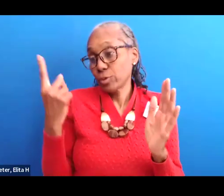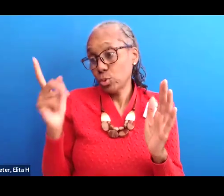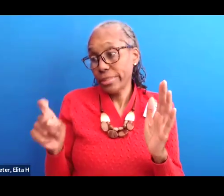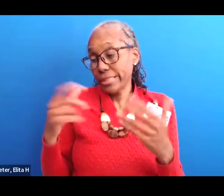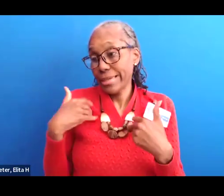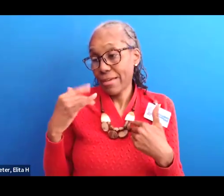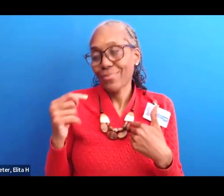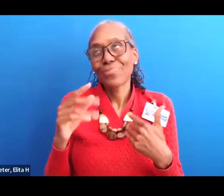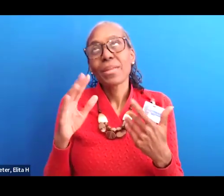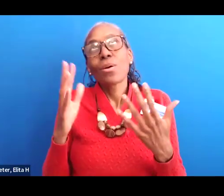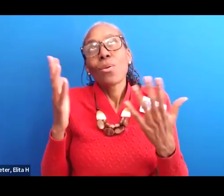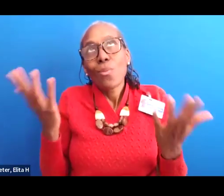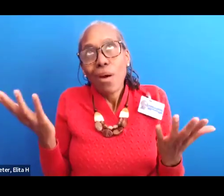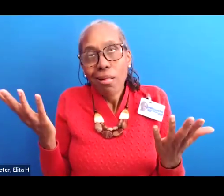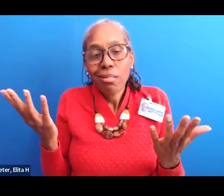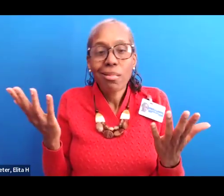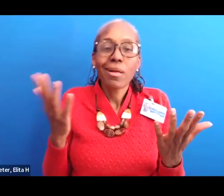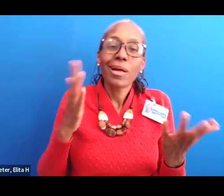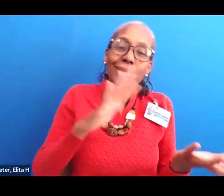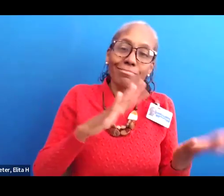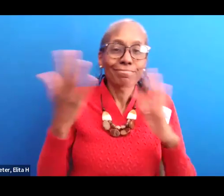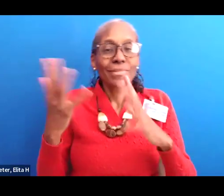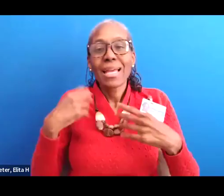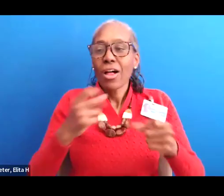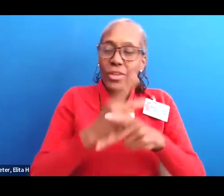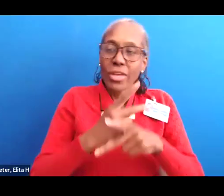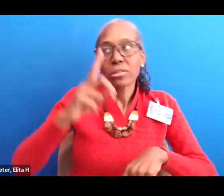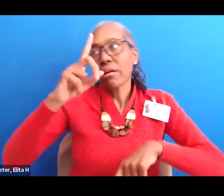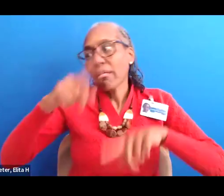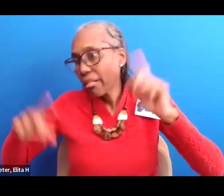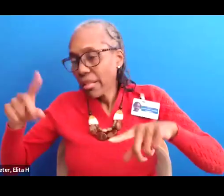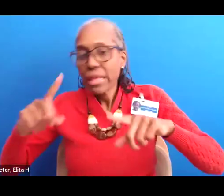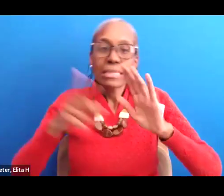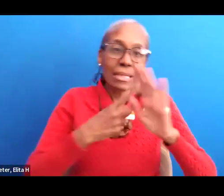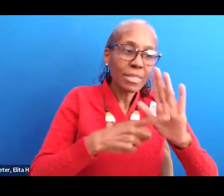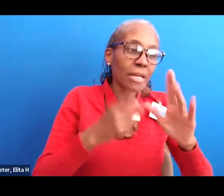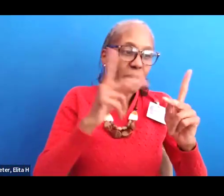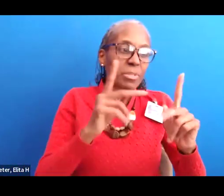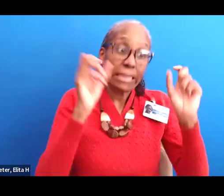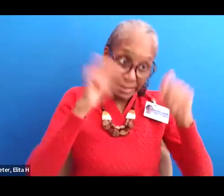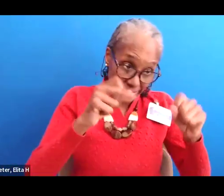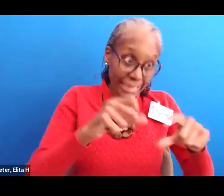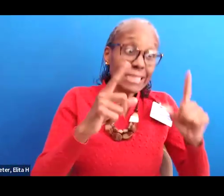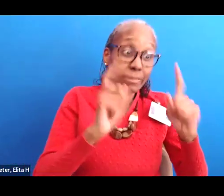They go kind of in and out, in healthcare, there's a lot of things where sometimes people say, yes, we really need to have this.